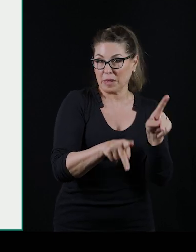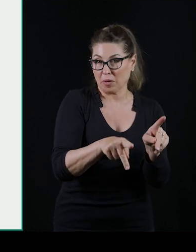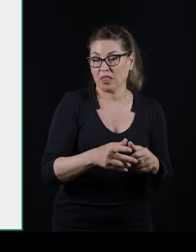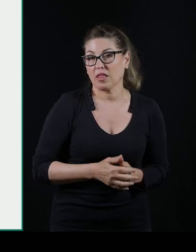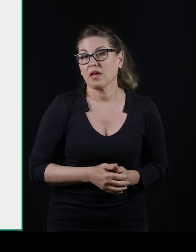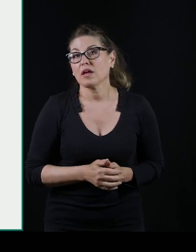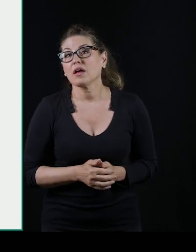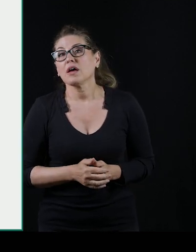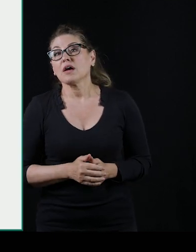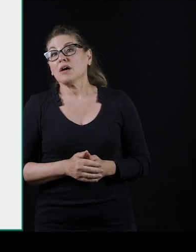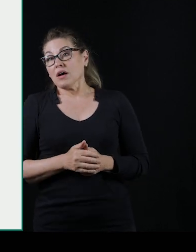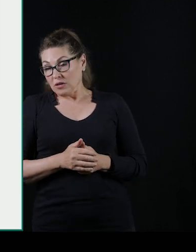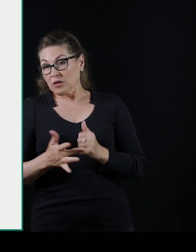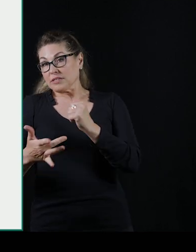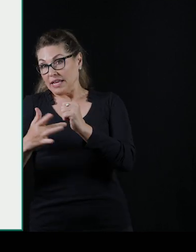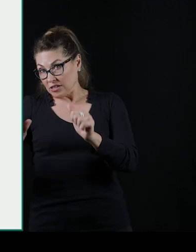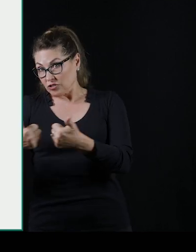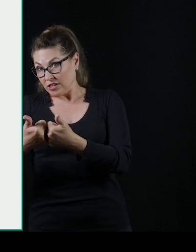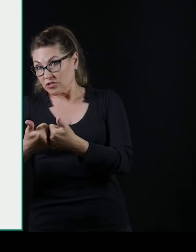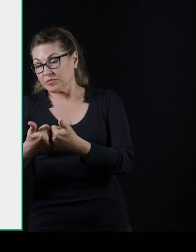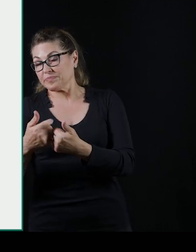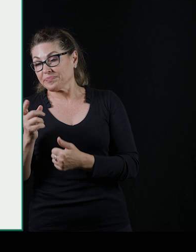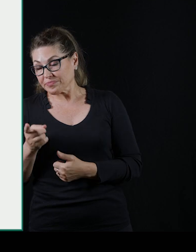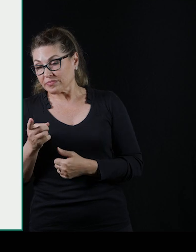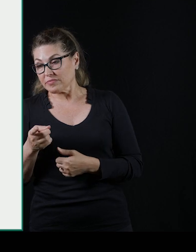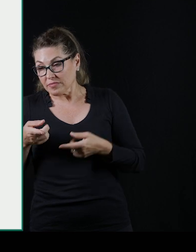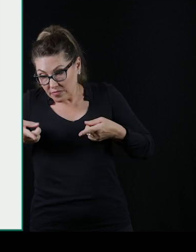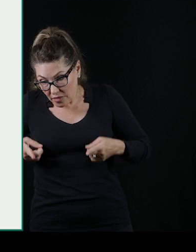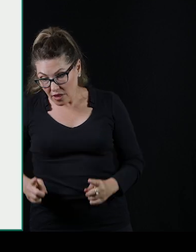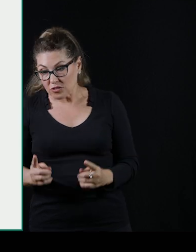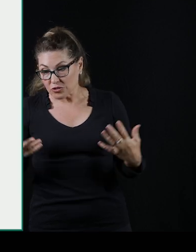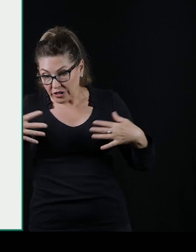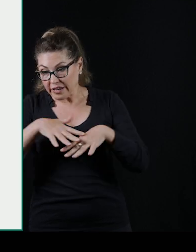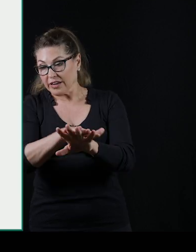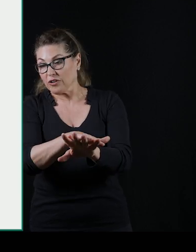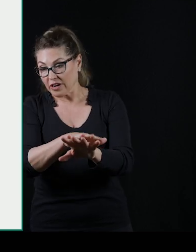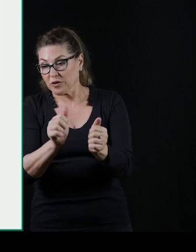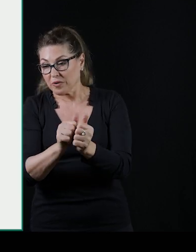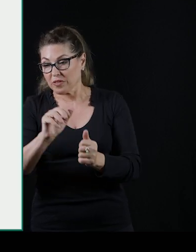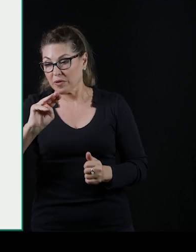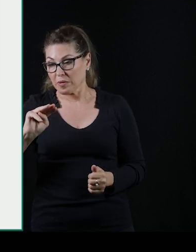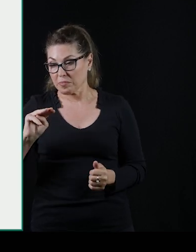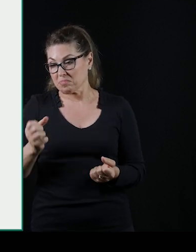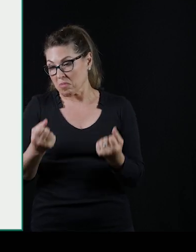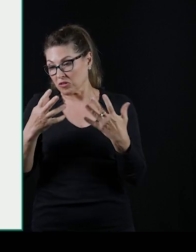We had another technical challenge which was the fact that while we were integrating with PlayFab Multiplayer Servers,